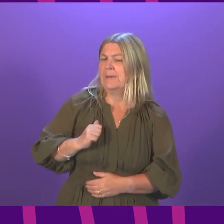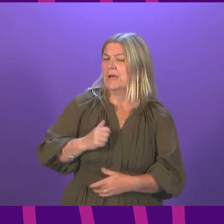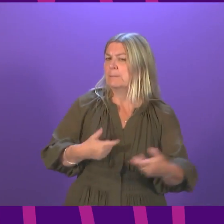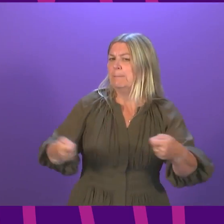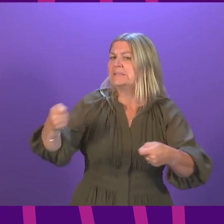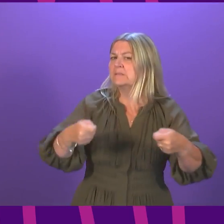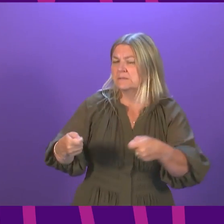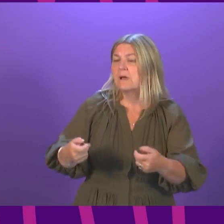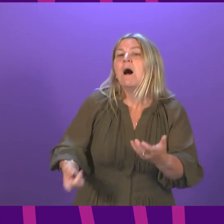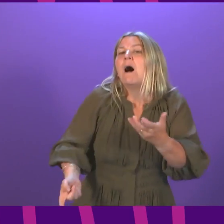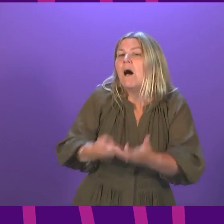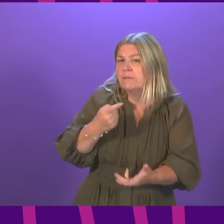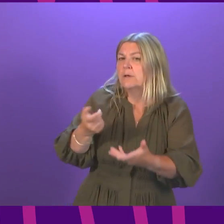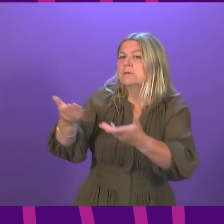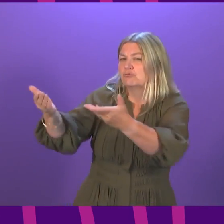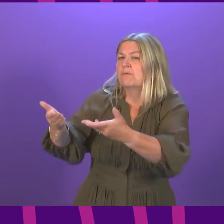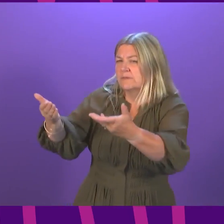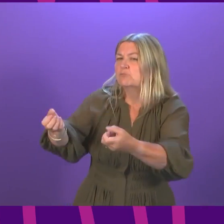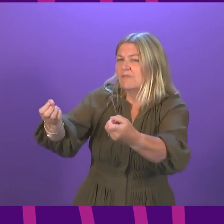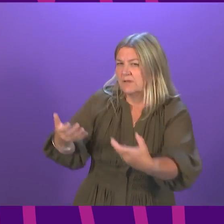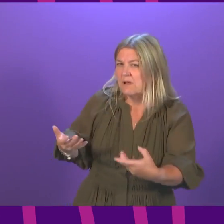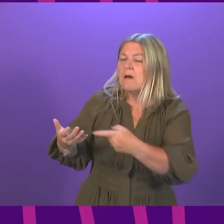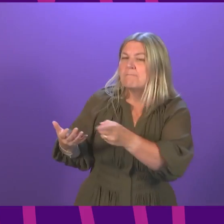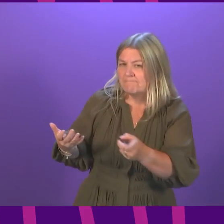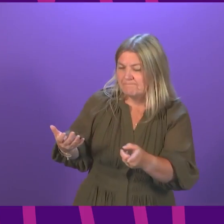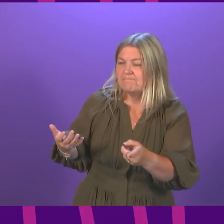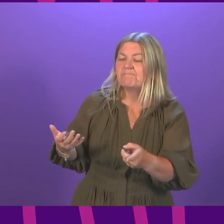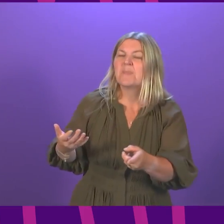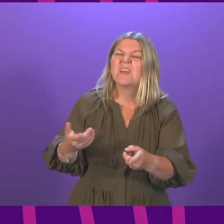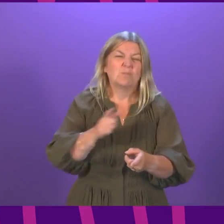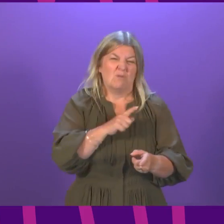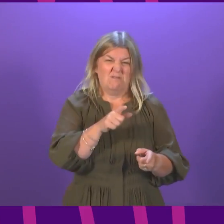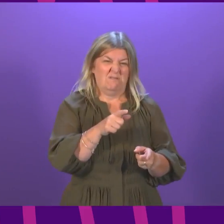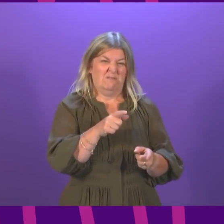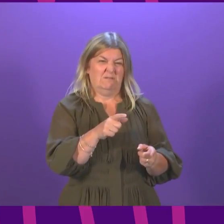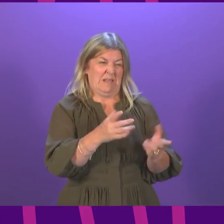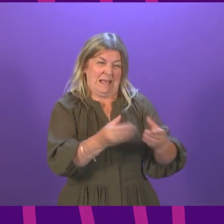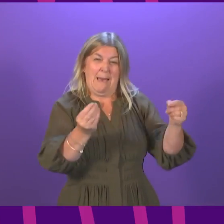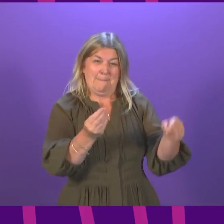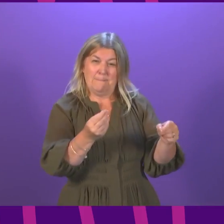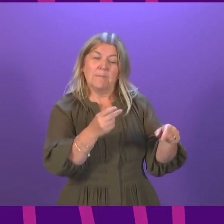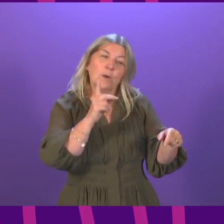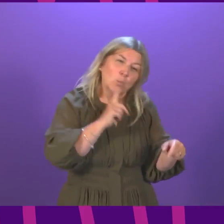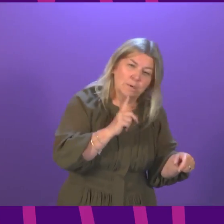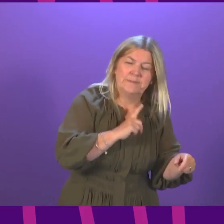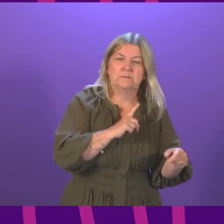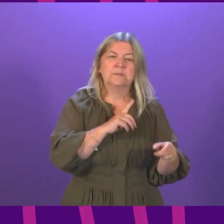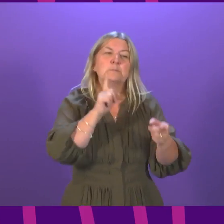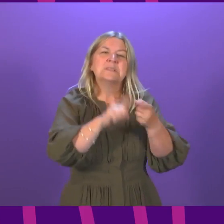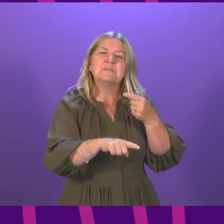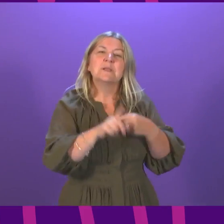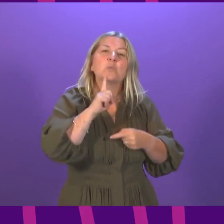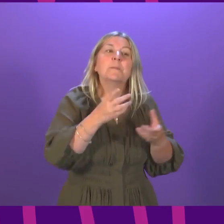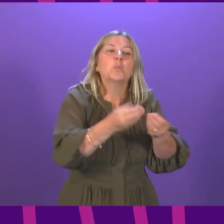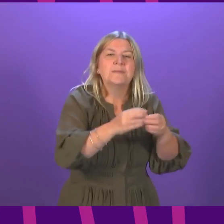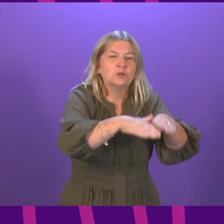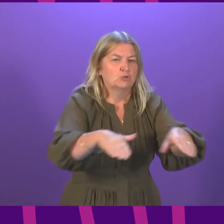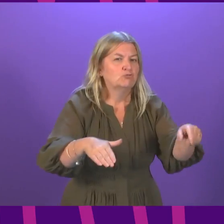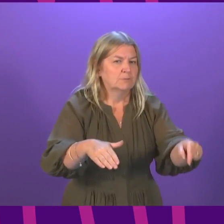other providers, both for filling the gap for women and women with children and for